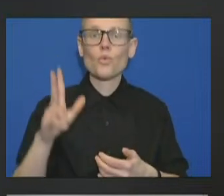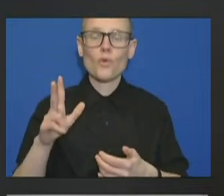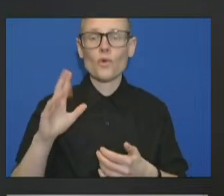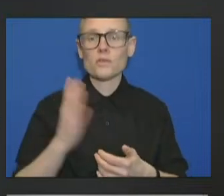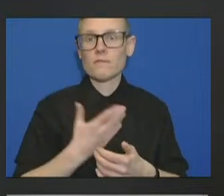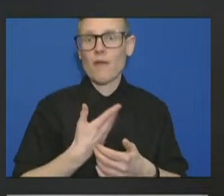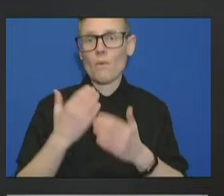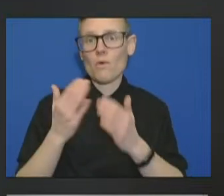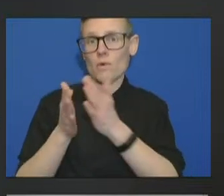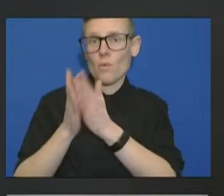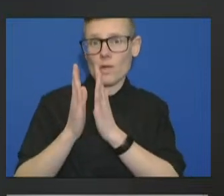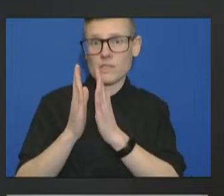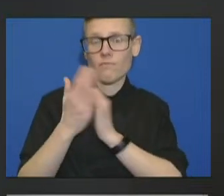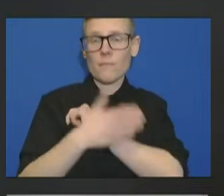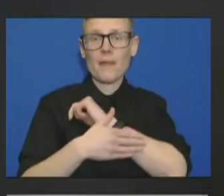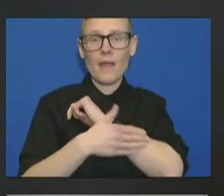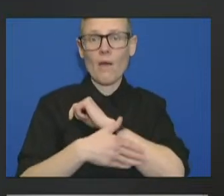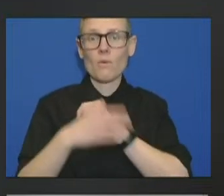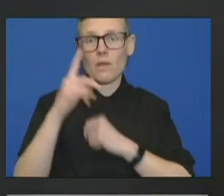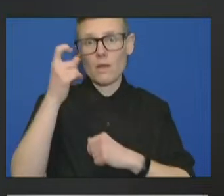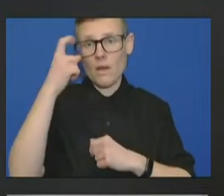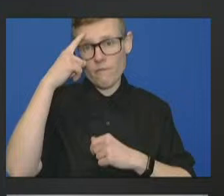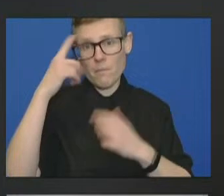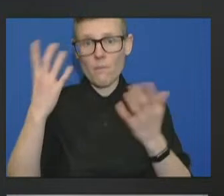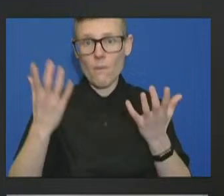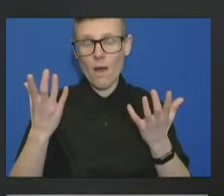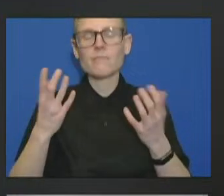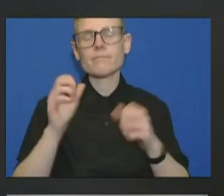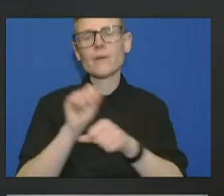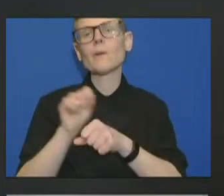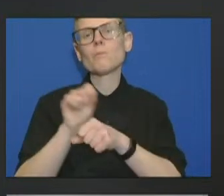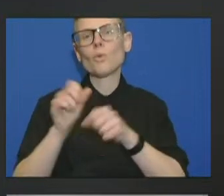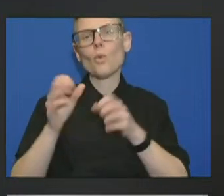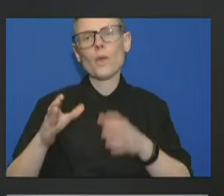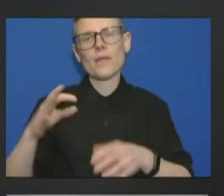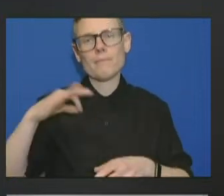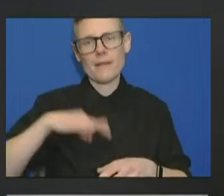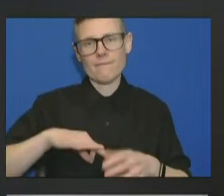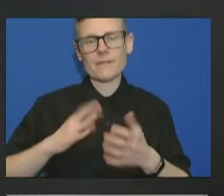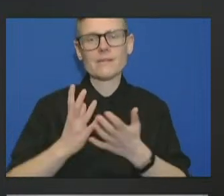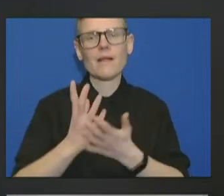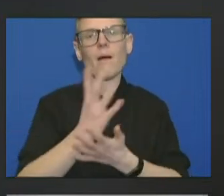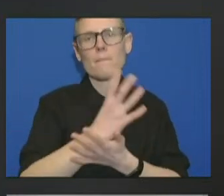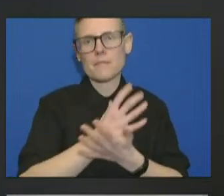employee compensation and benefits. Two thirds of our